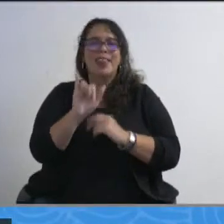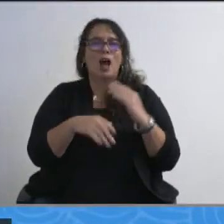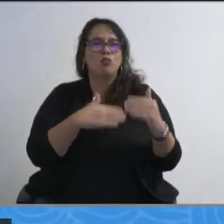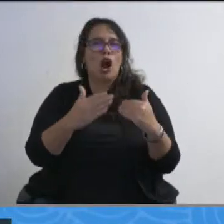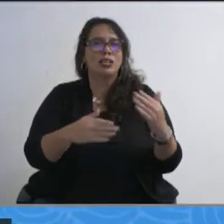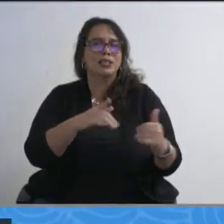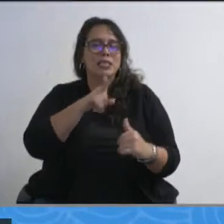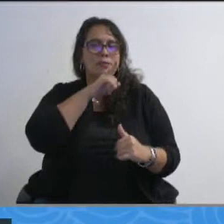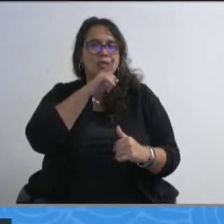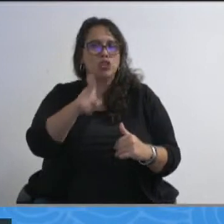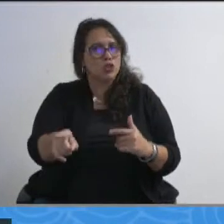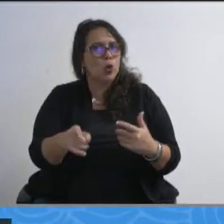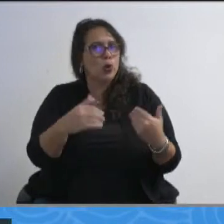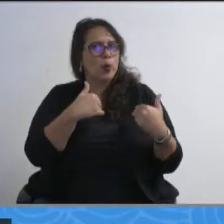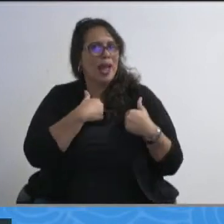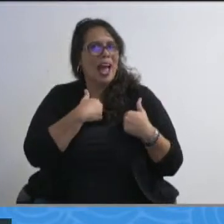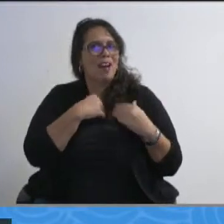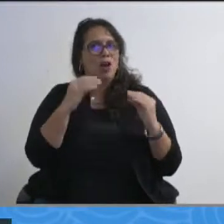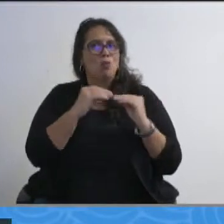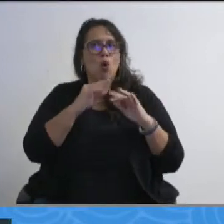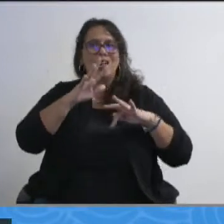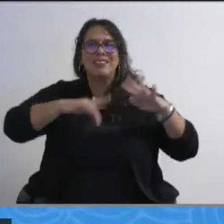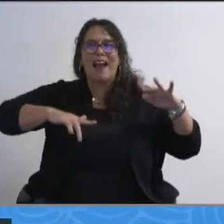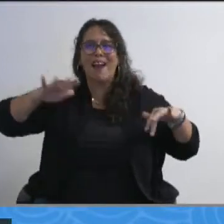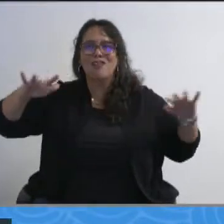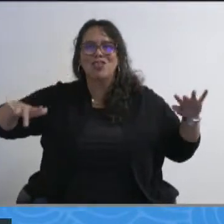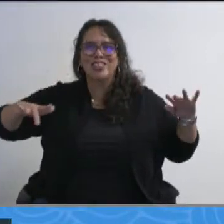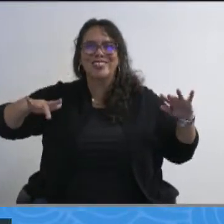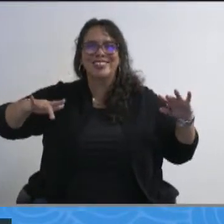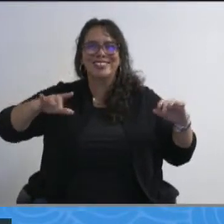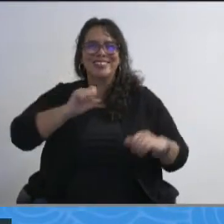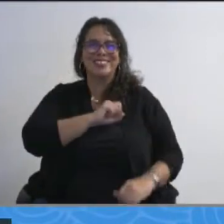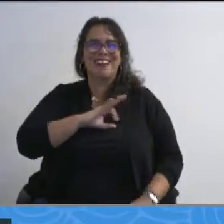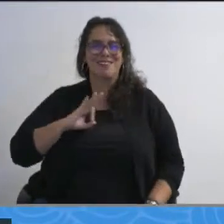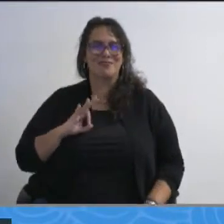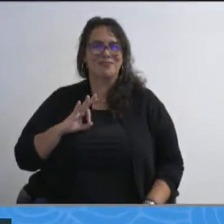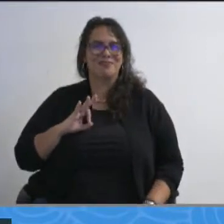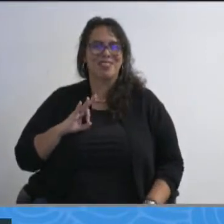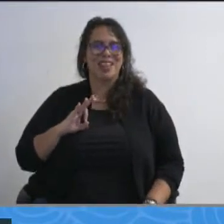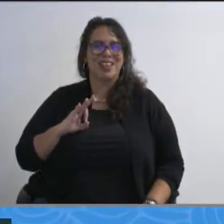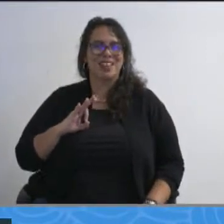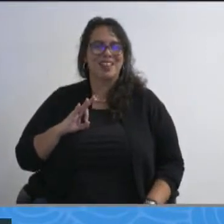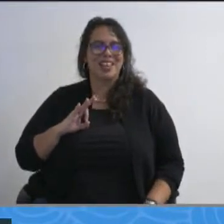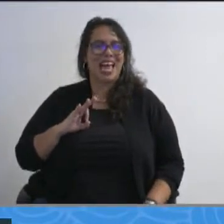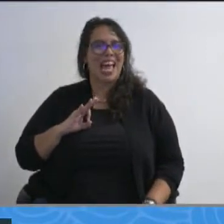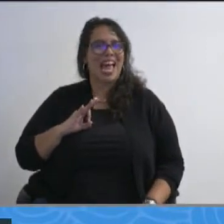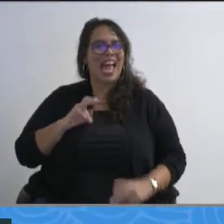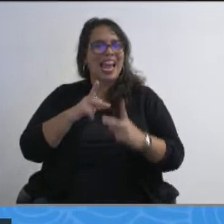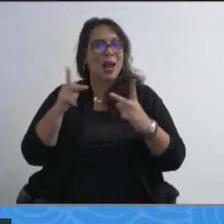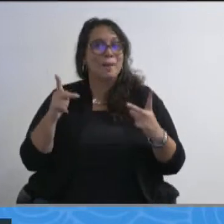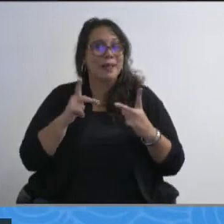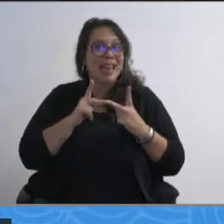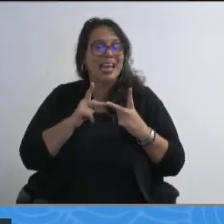that we are having a more diverse staff, and a place where students see themselves